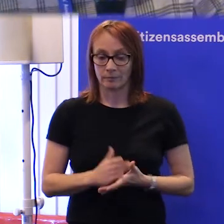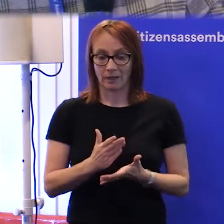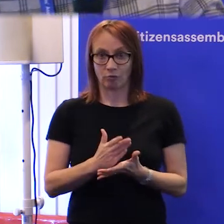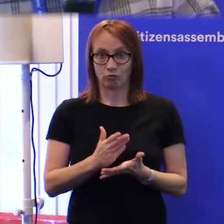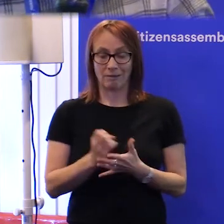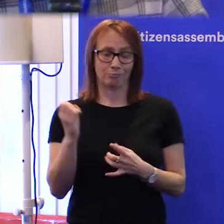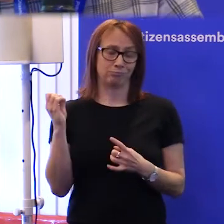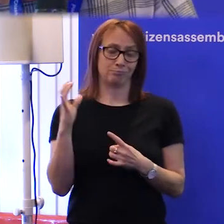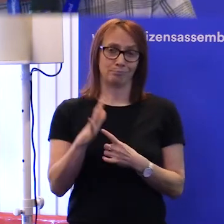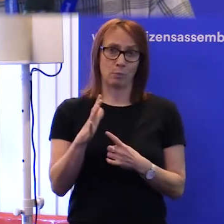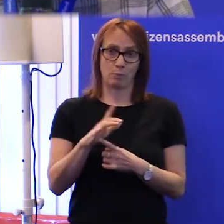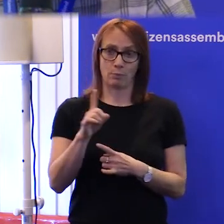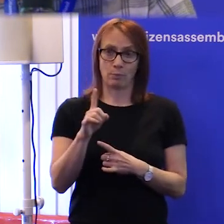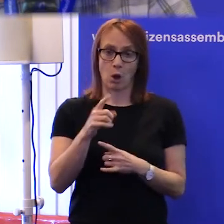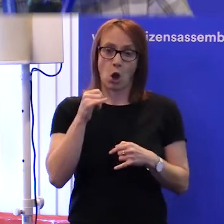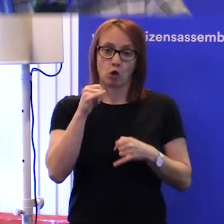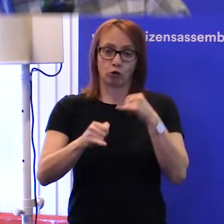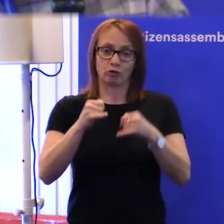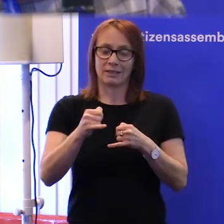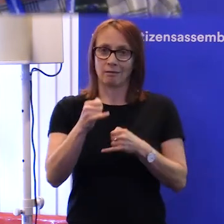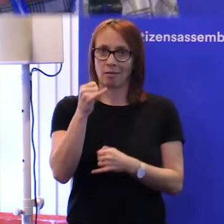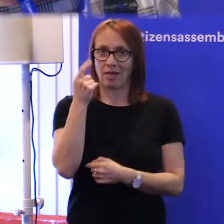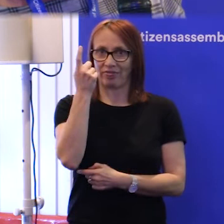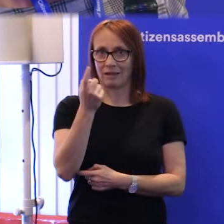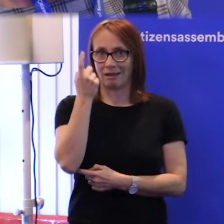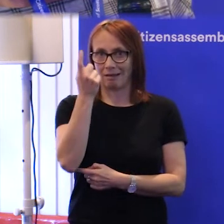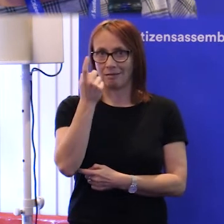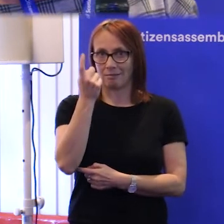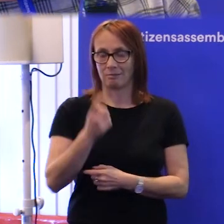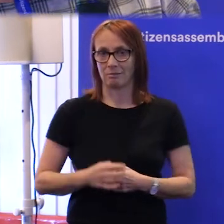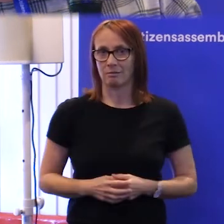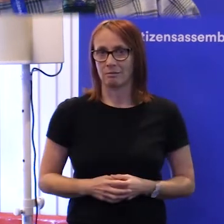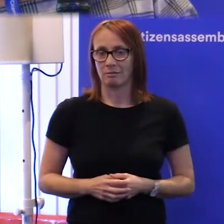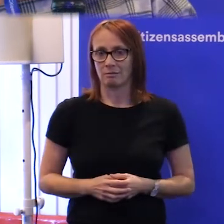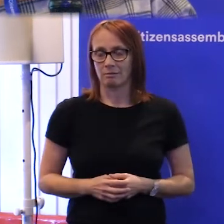thinking and critical thinking and Phil mentioned it as well is not just about